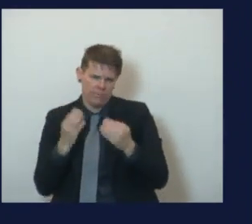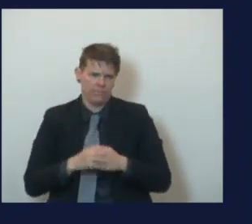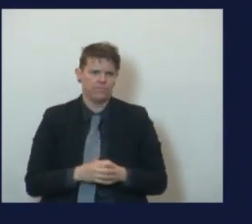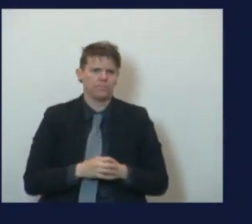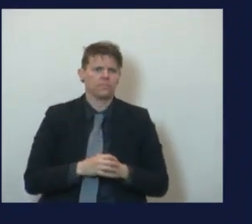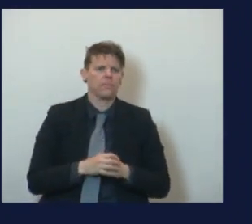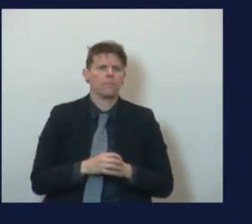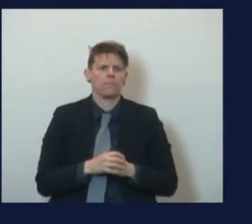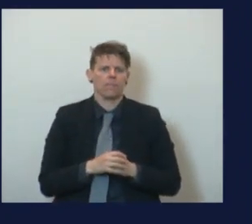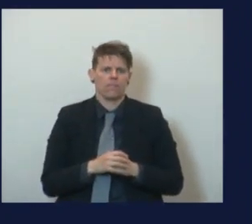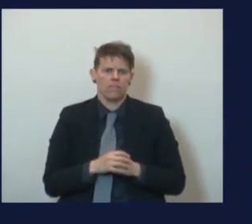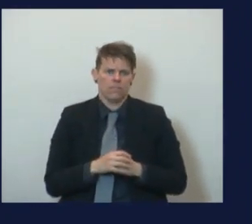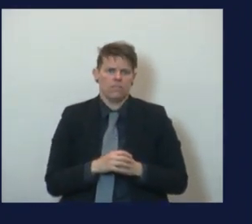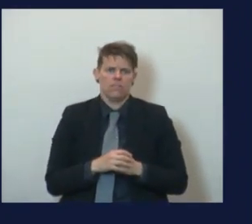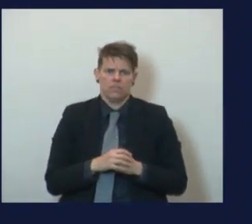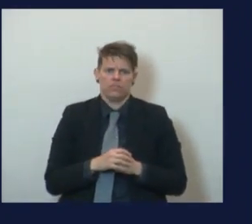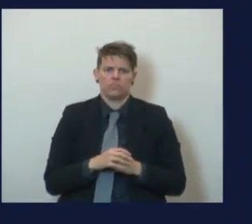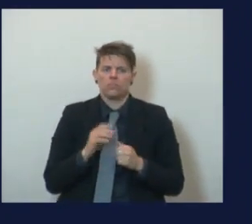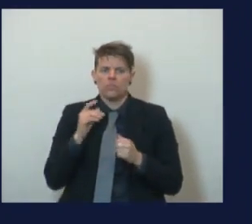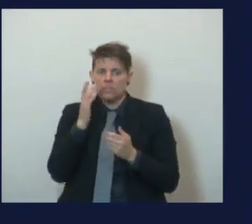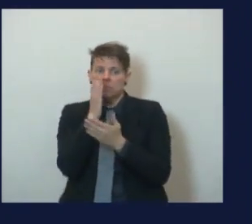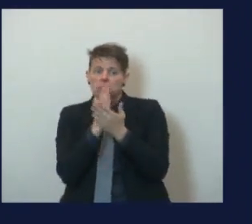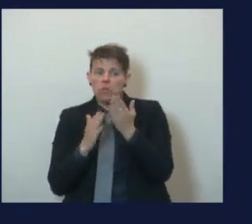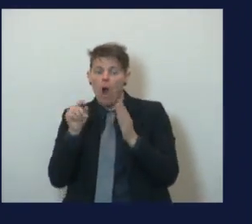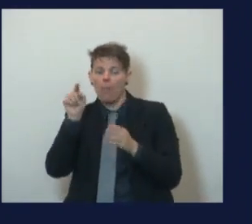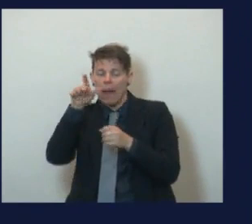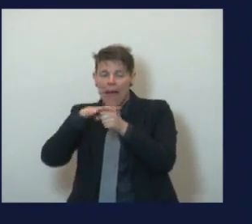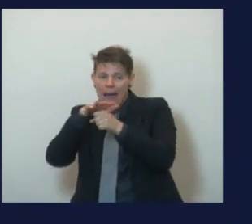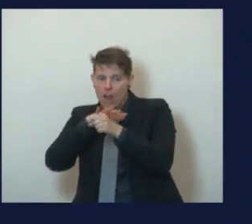FRIENDS, WE HAVE A REGION OF THE STATE.